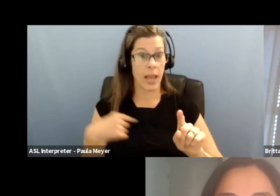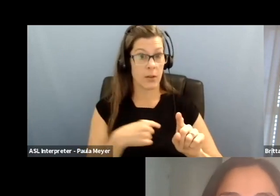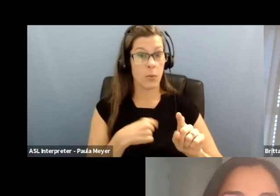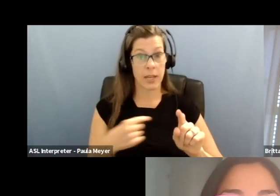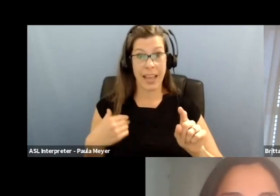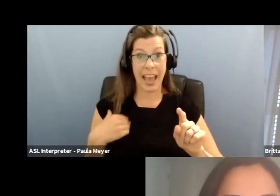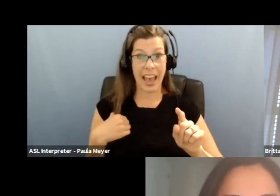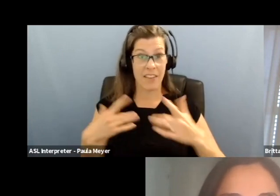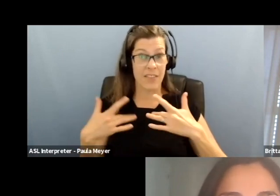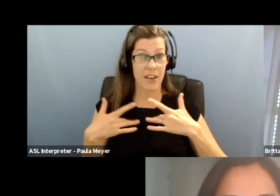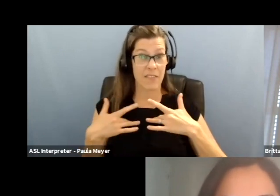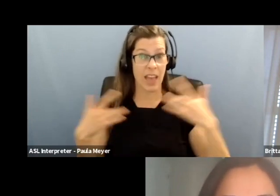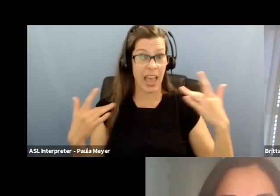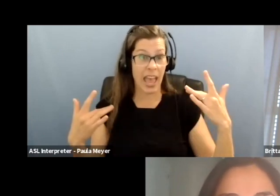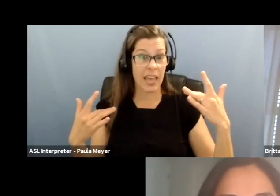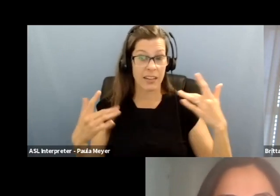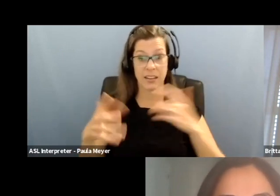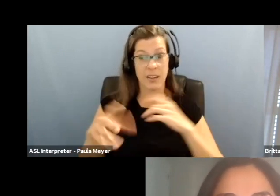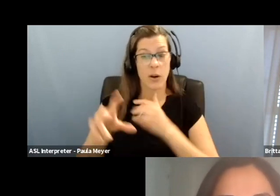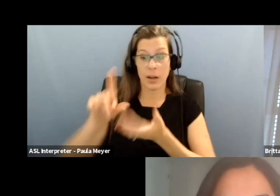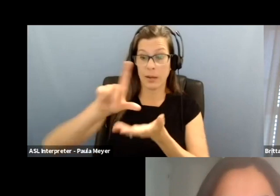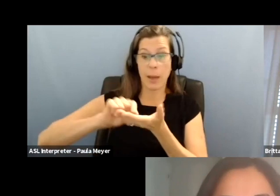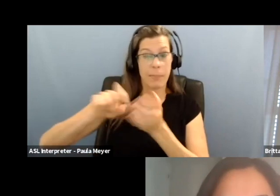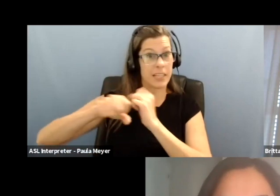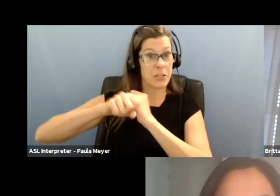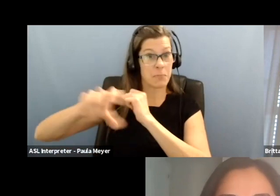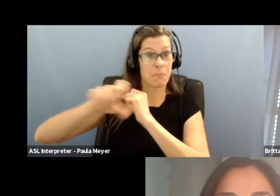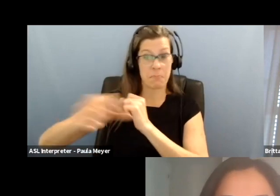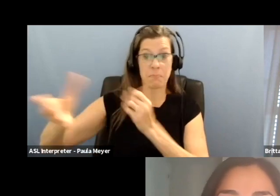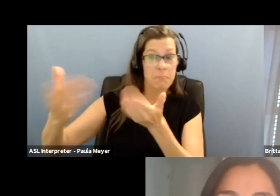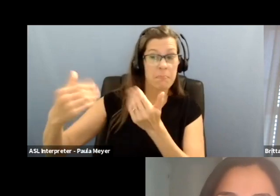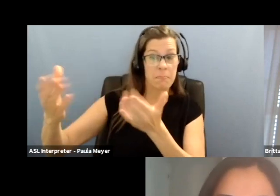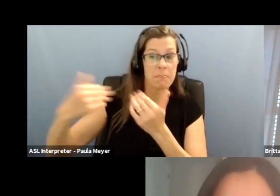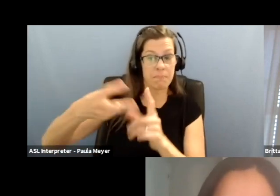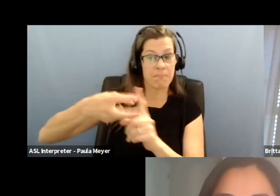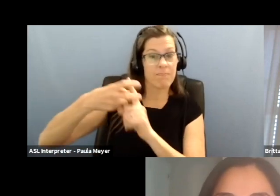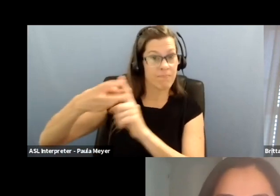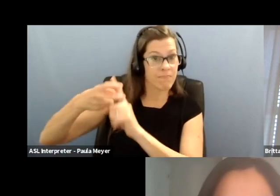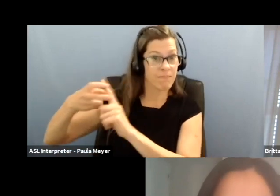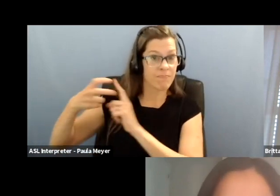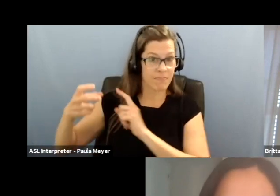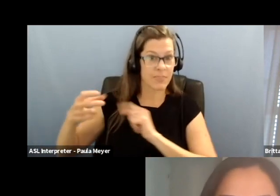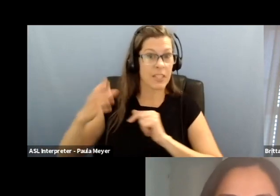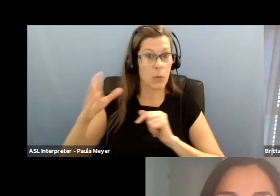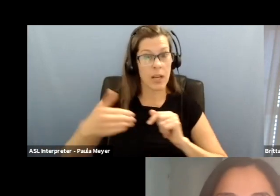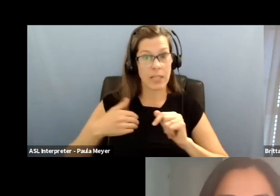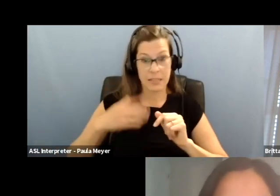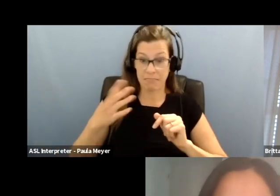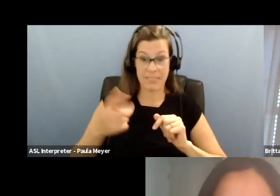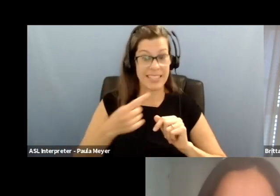when we publicize an event, are we saying right from the get go, we will have captions, we will have ASL interpreters,